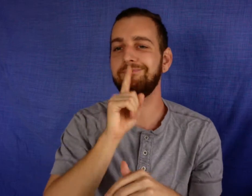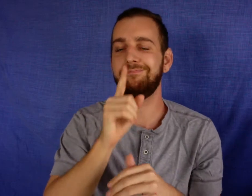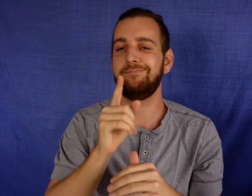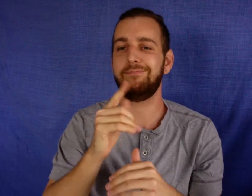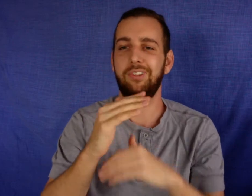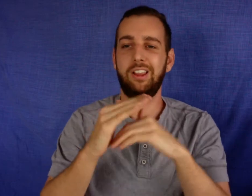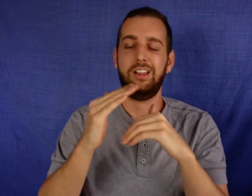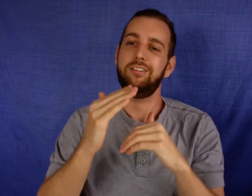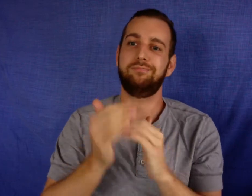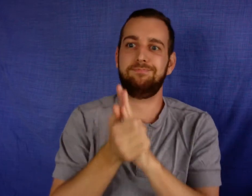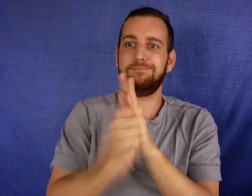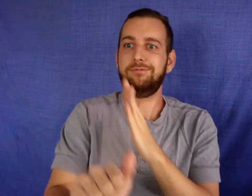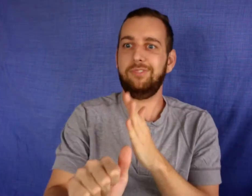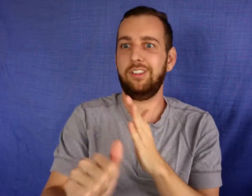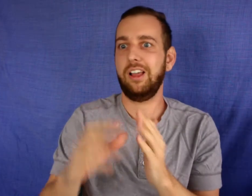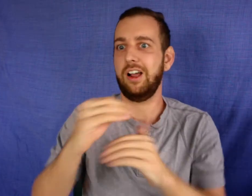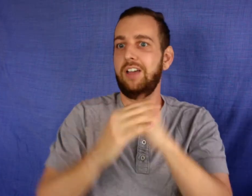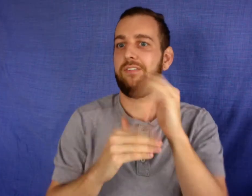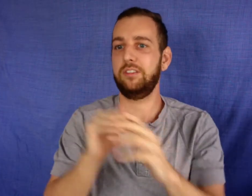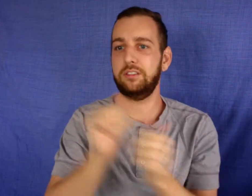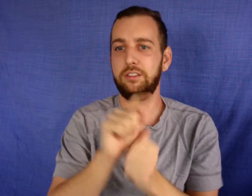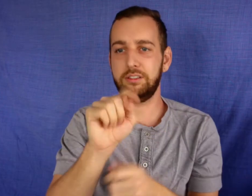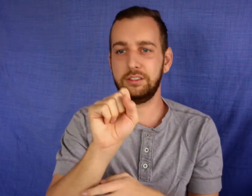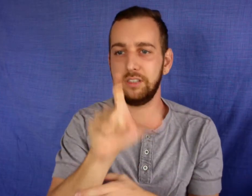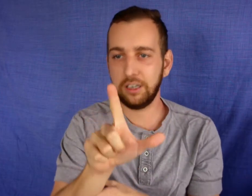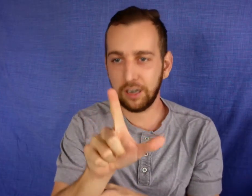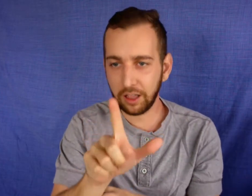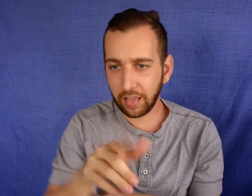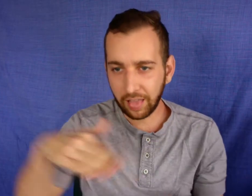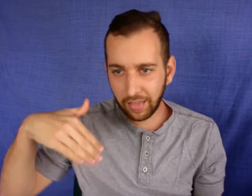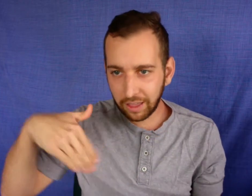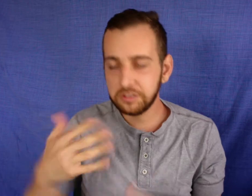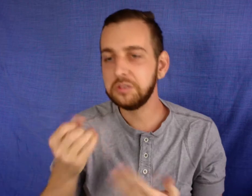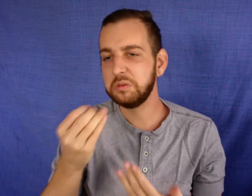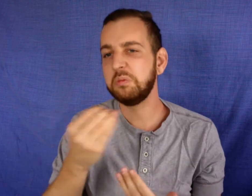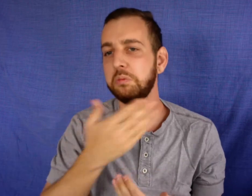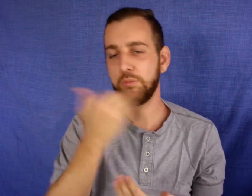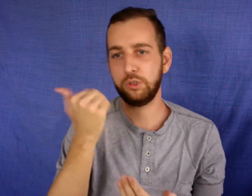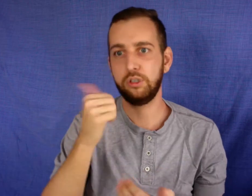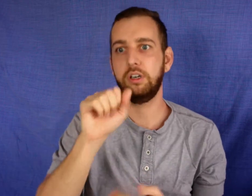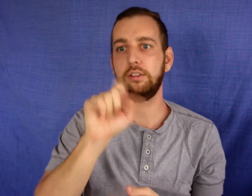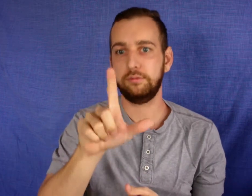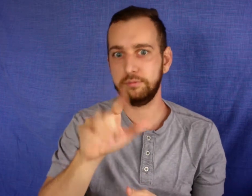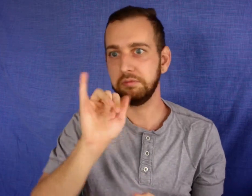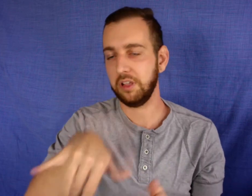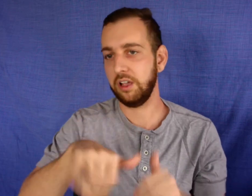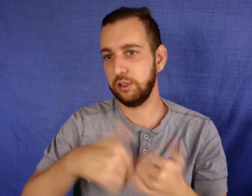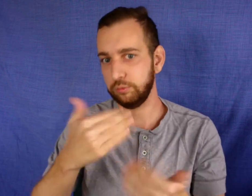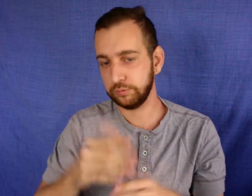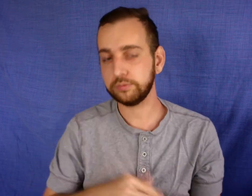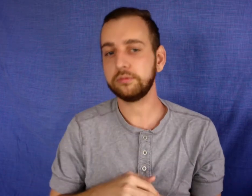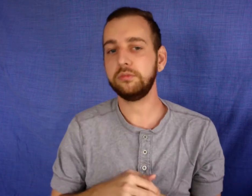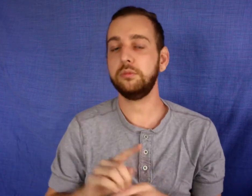I did not yet feel skilled or comfortable enough to do this in TSL, so I decided it was best to use ASL.